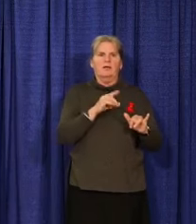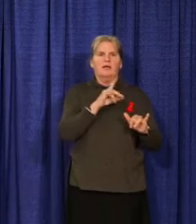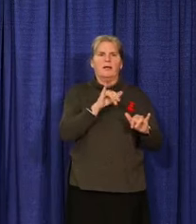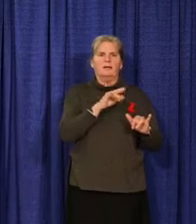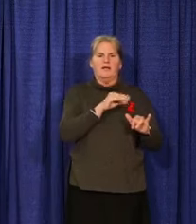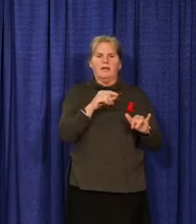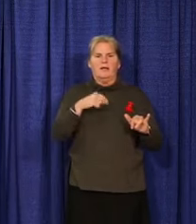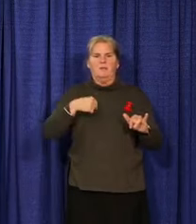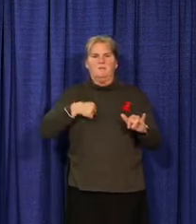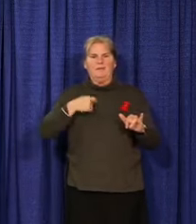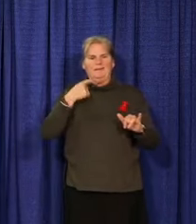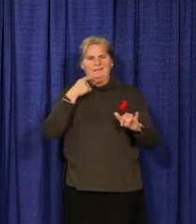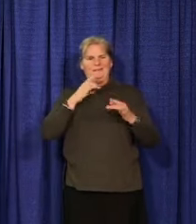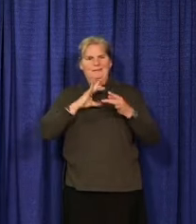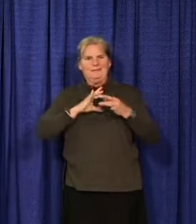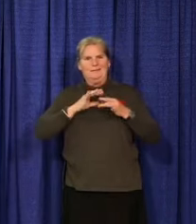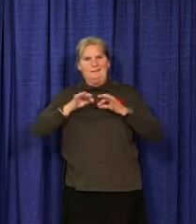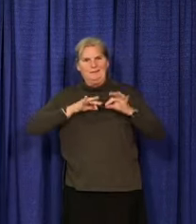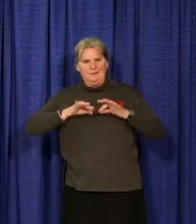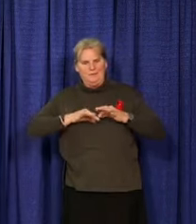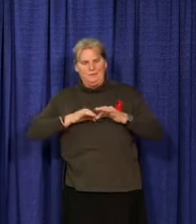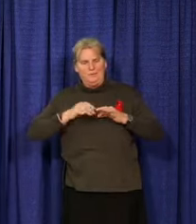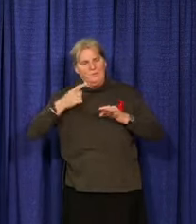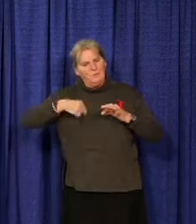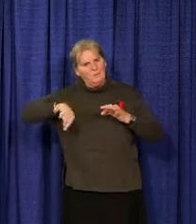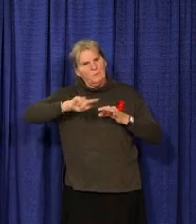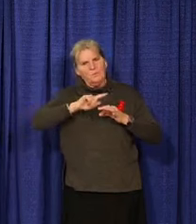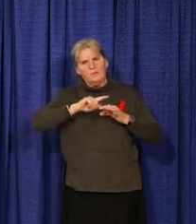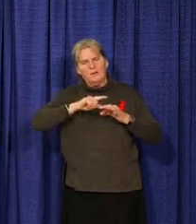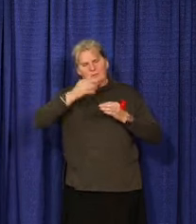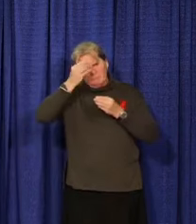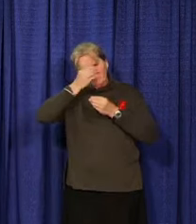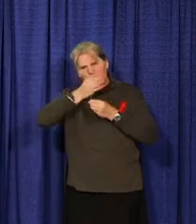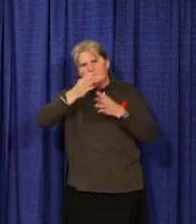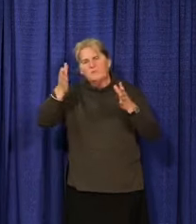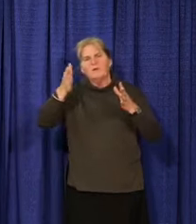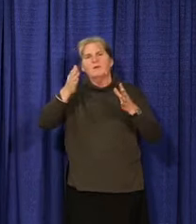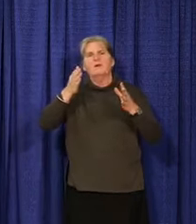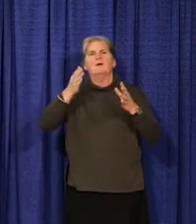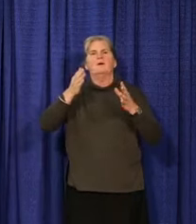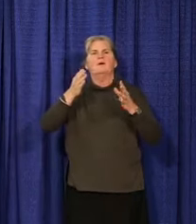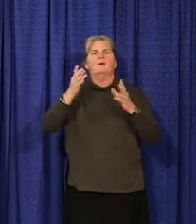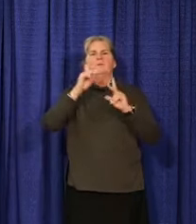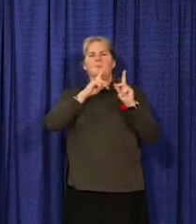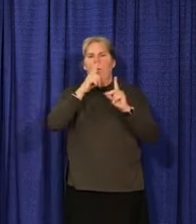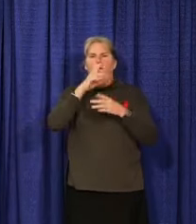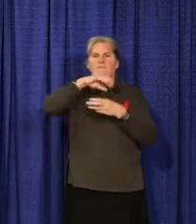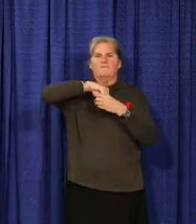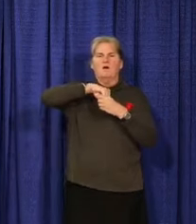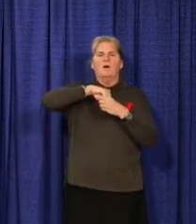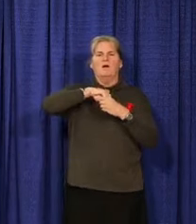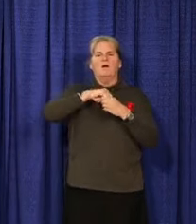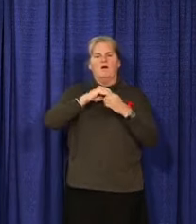what Dr Hanley and I have been saying here today and that we have been saying to all of our education partners over the last